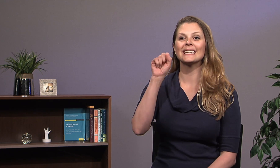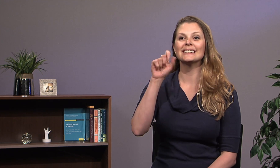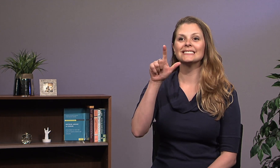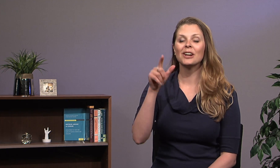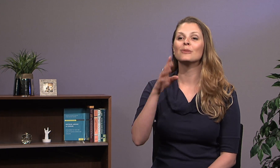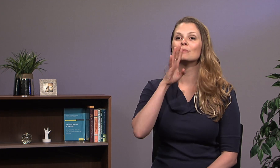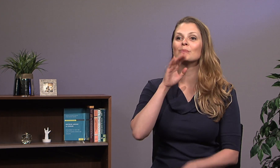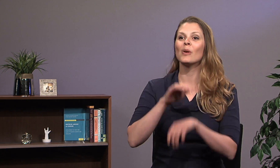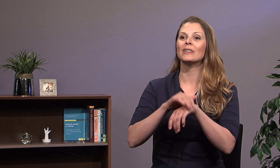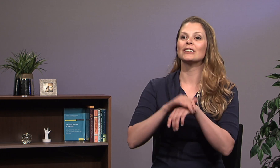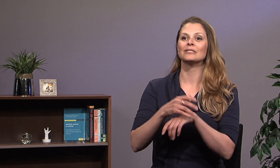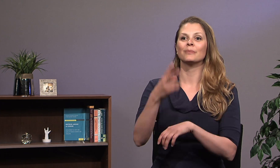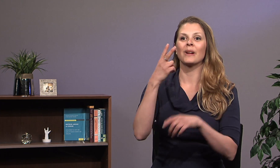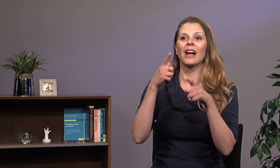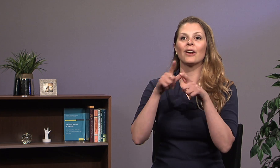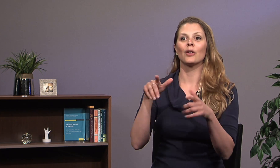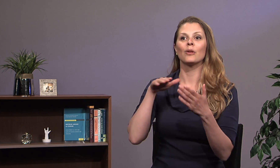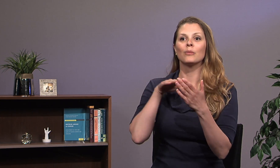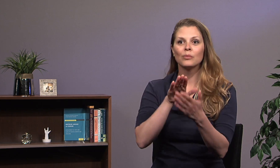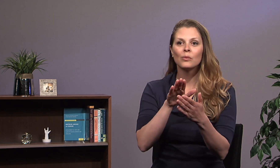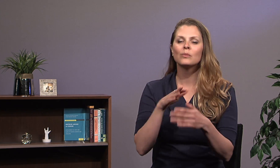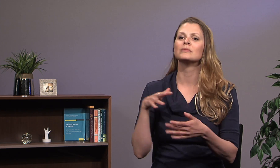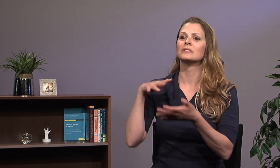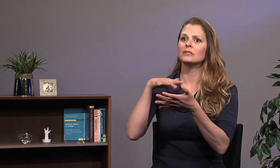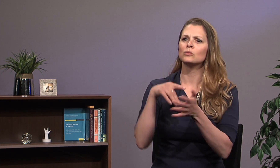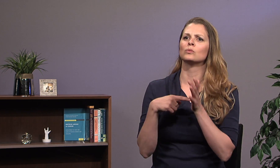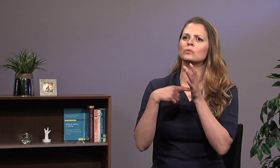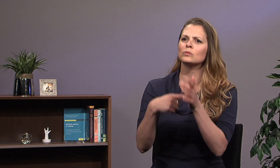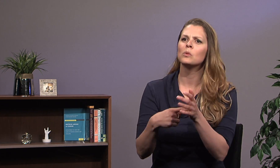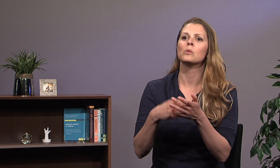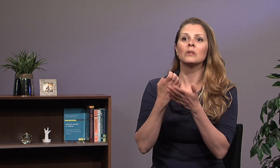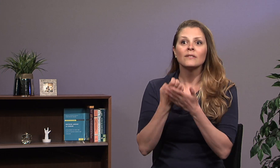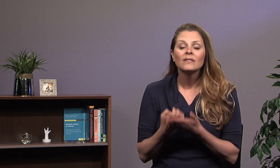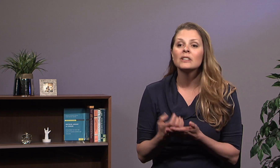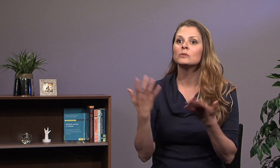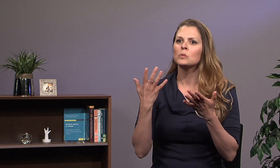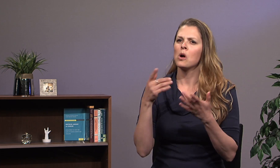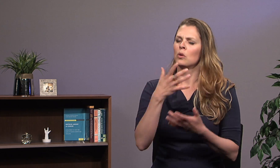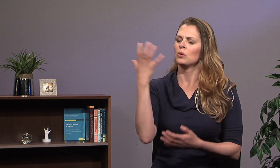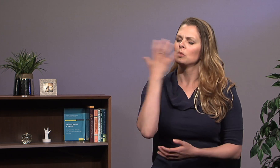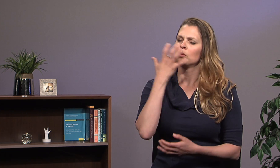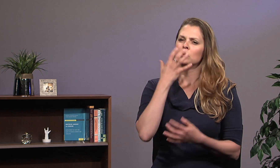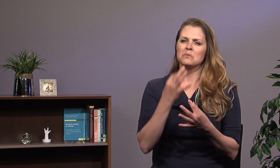An ASL and spoken English bilingual approach is supported by the evidence highlighting the urgency